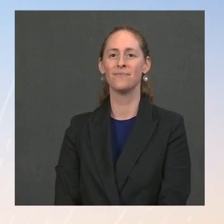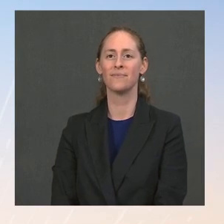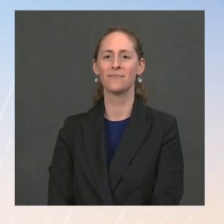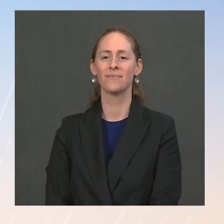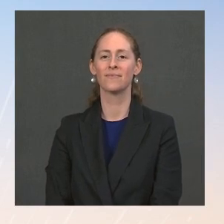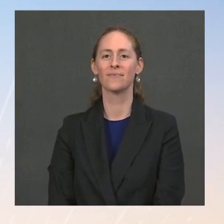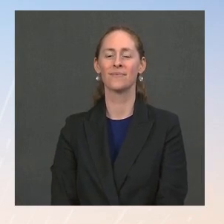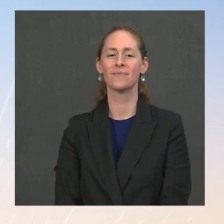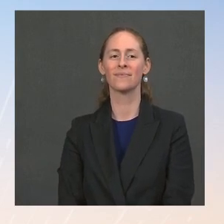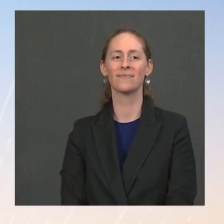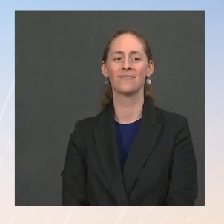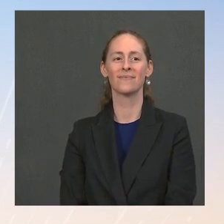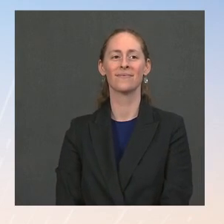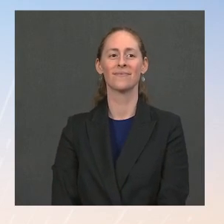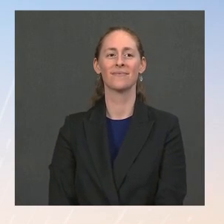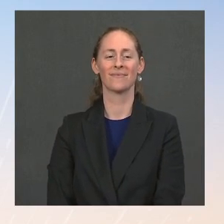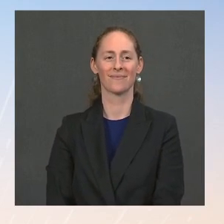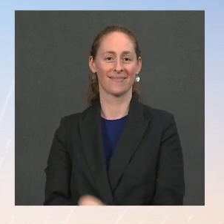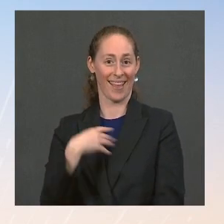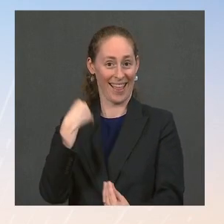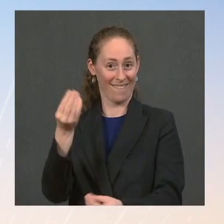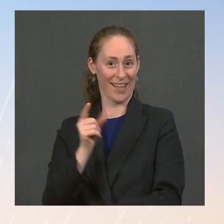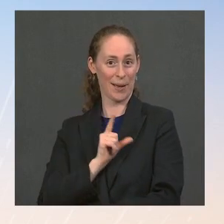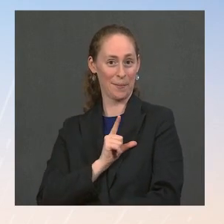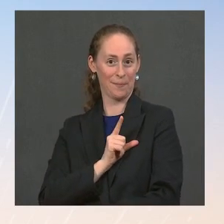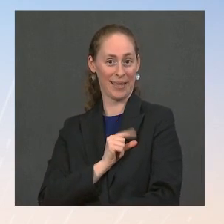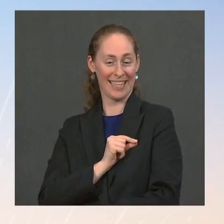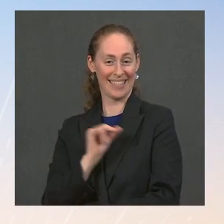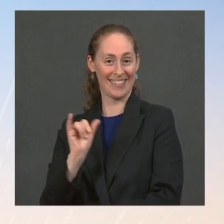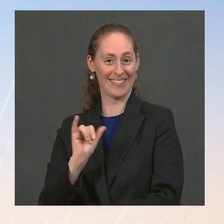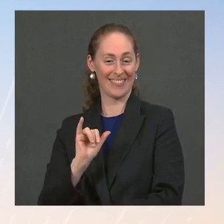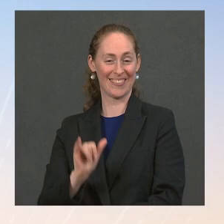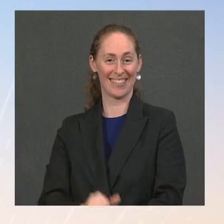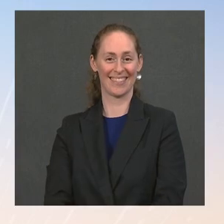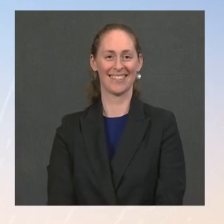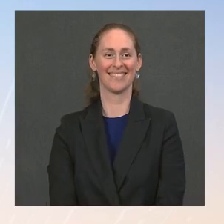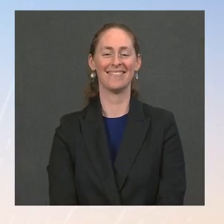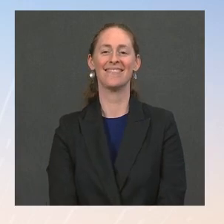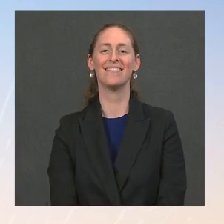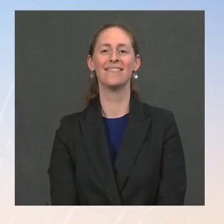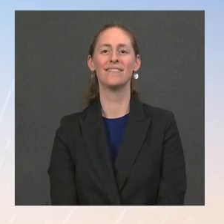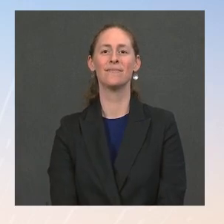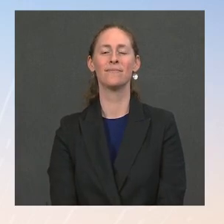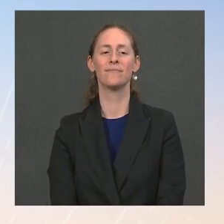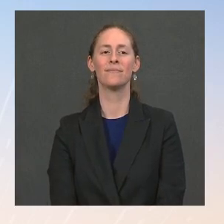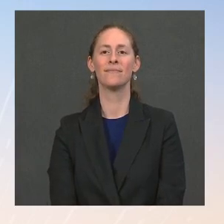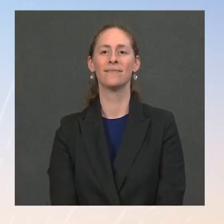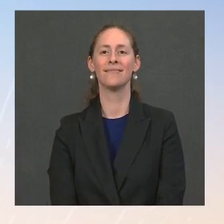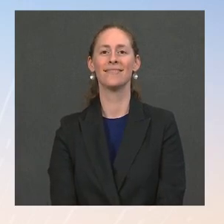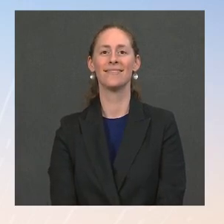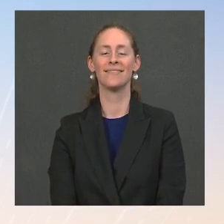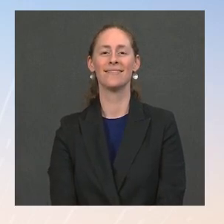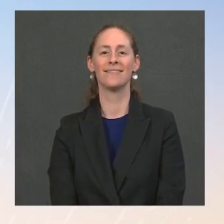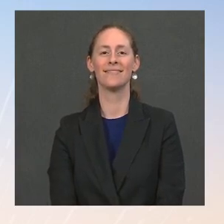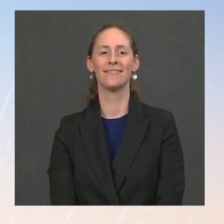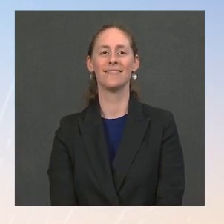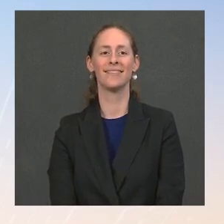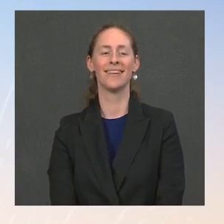I'll let Andrew or someone else put on you. But really, we just wanted to congratulate Chris, celebrate him. Most important decision you make --